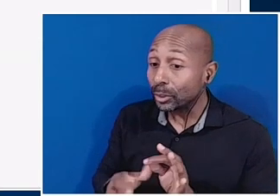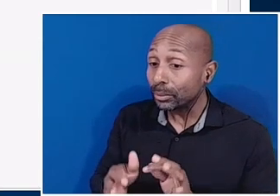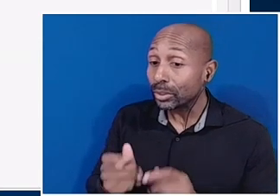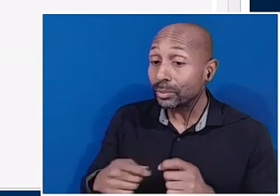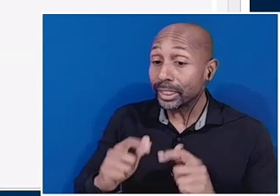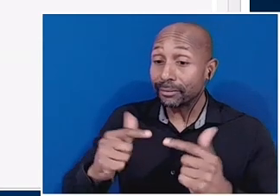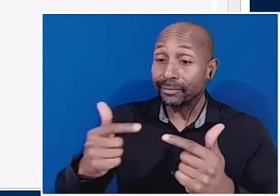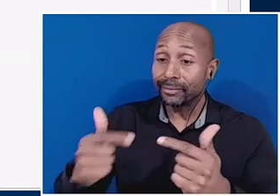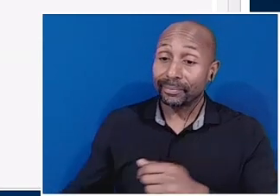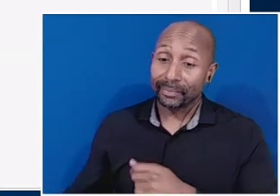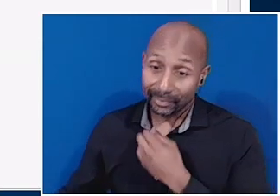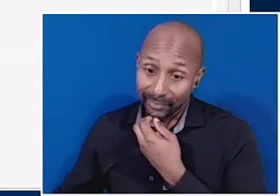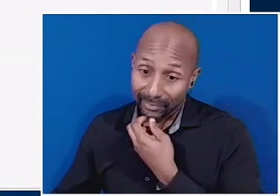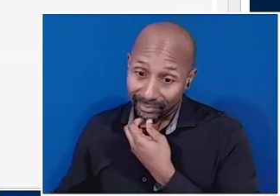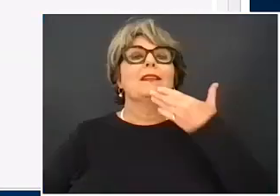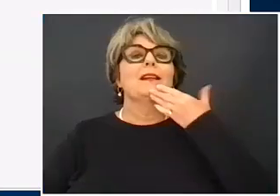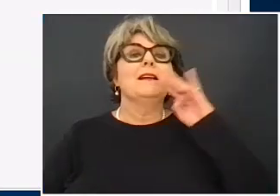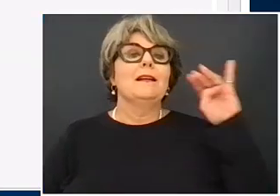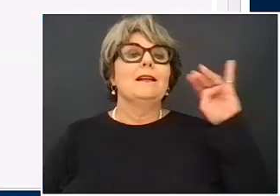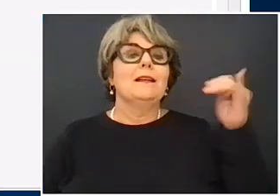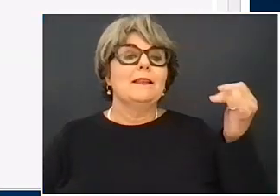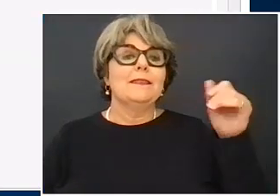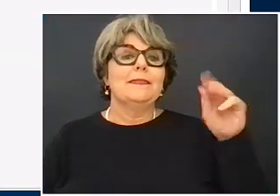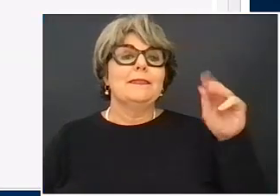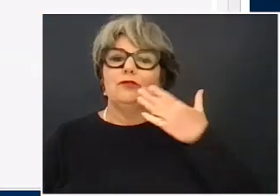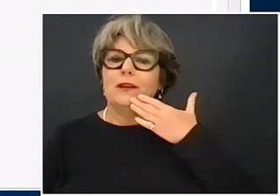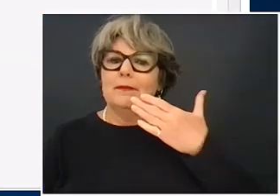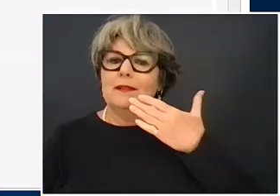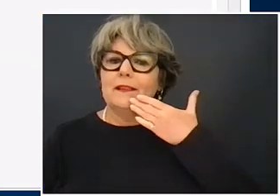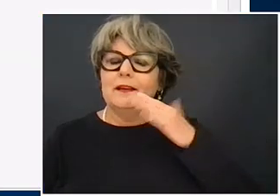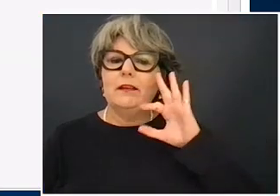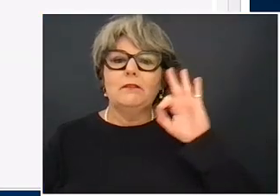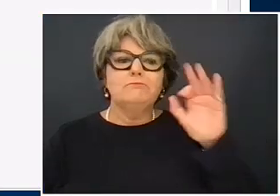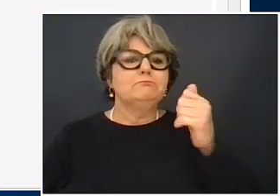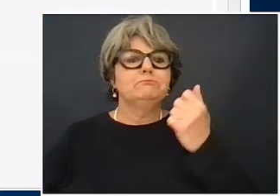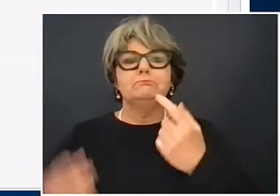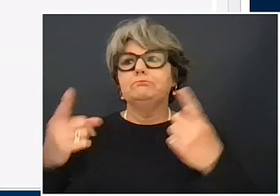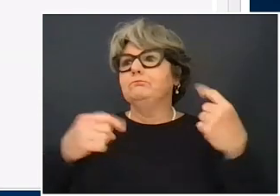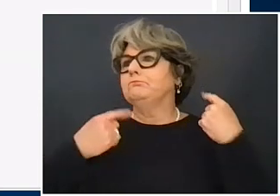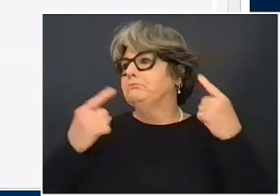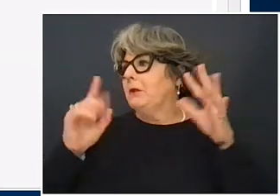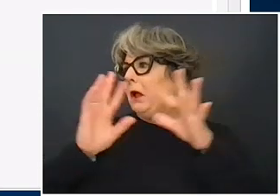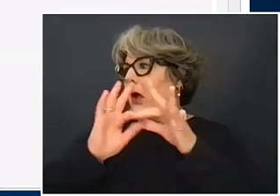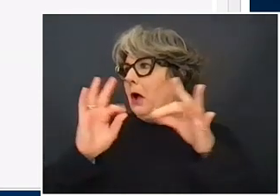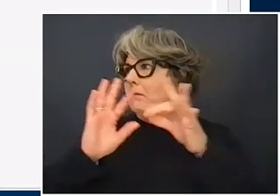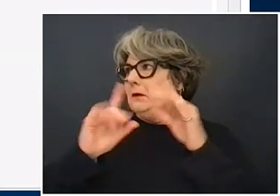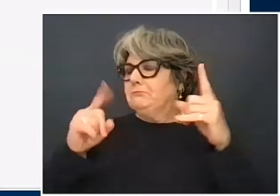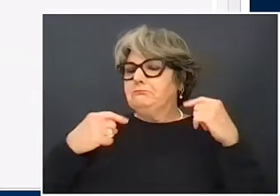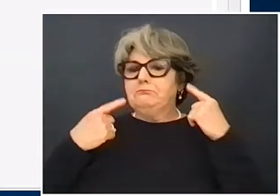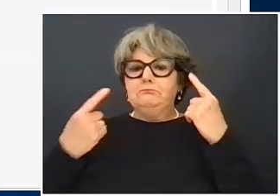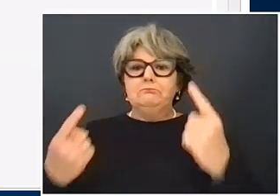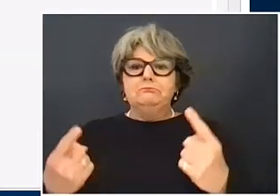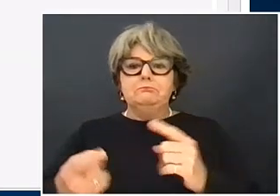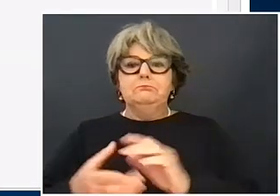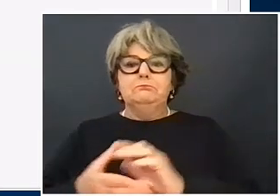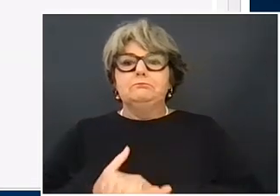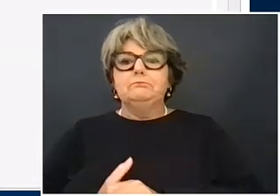Thanks, Jamie. Any other questions? Comments? Laura.